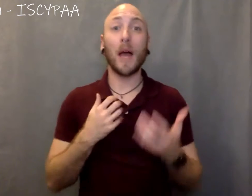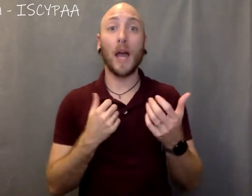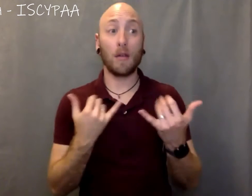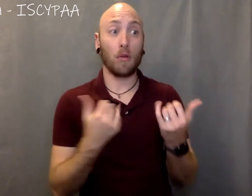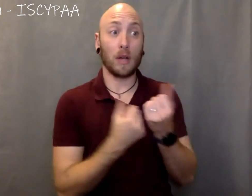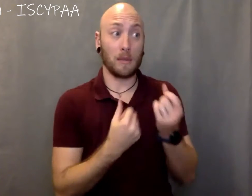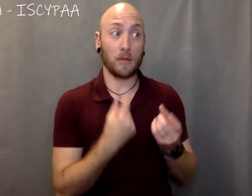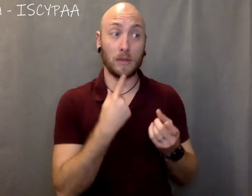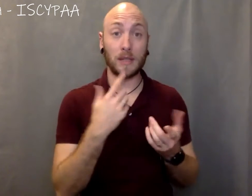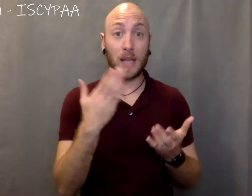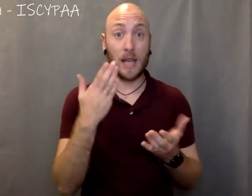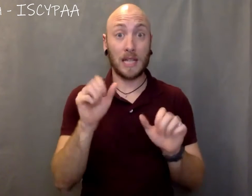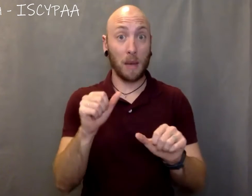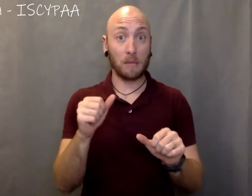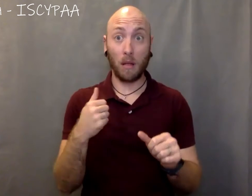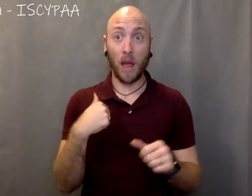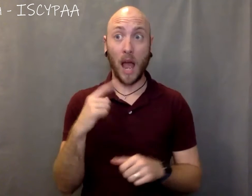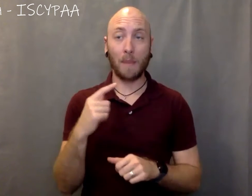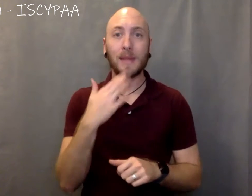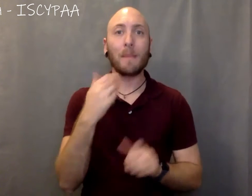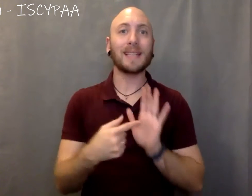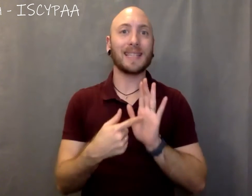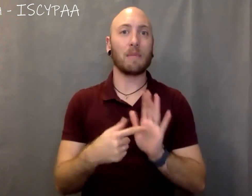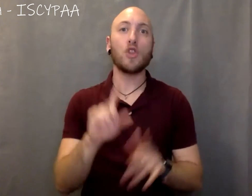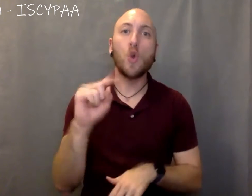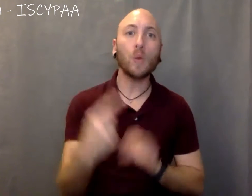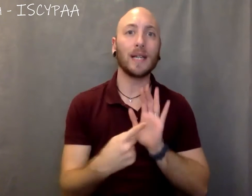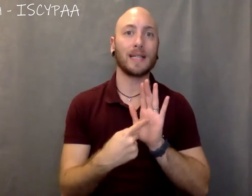book that somebody ever meets you know. So like, I'm never going to be perfect